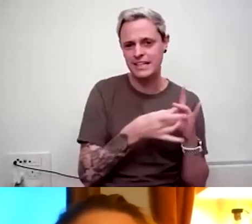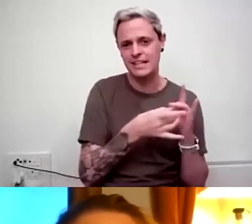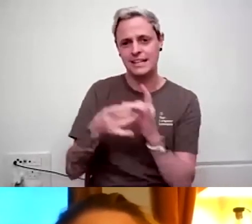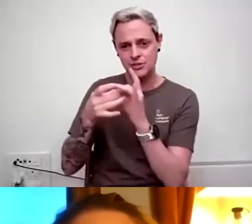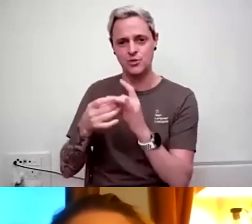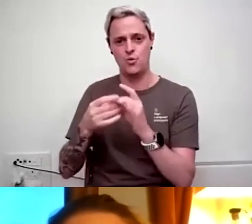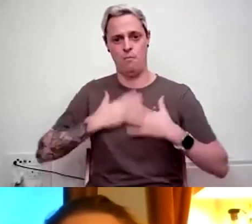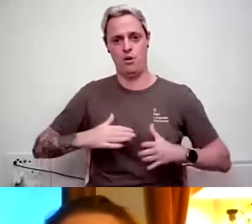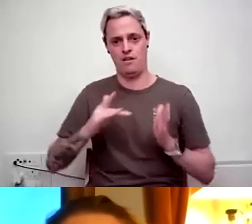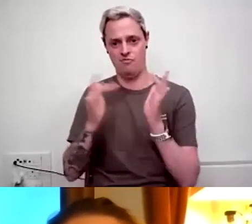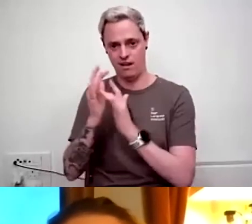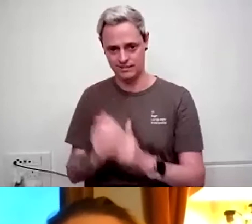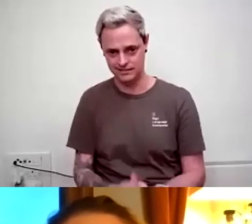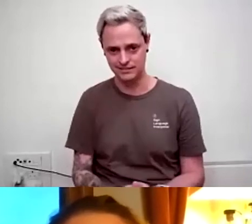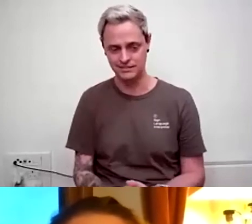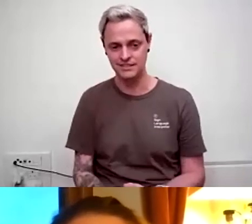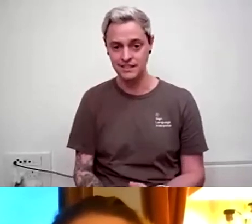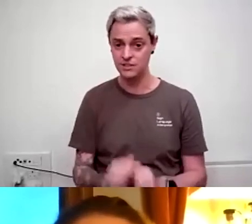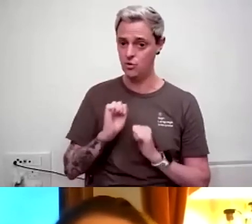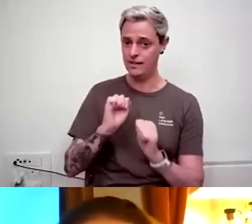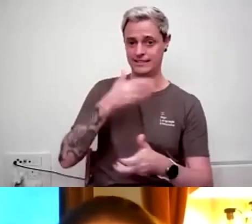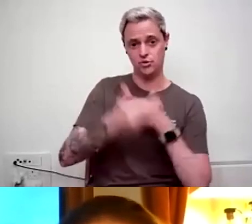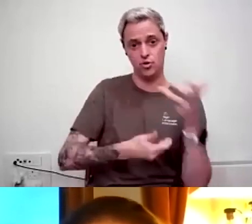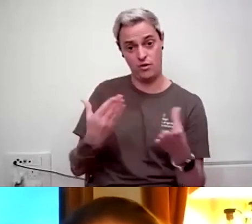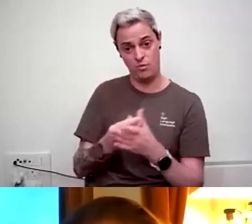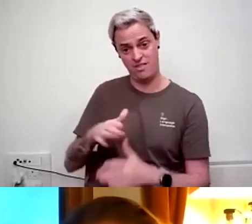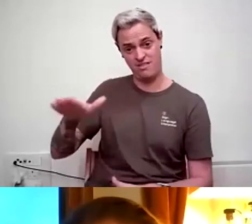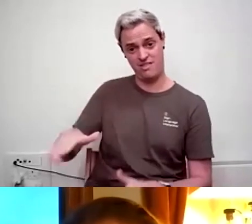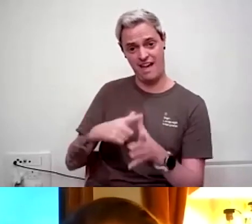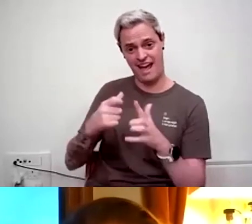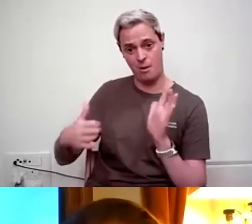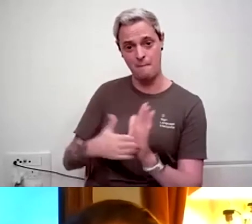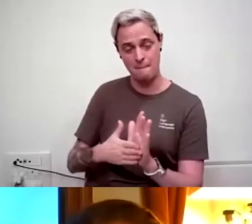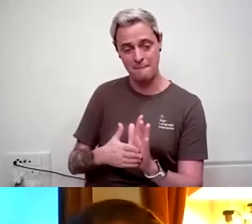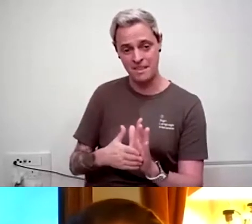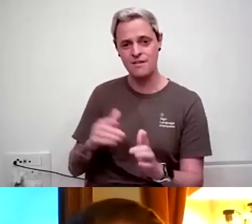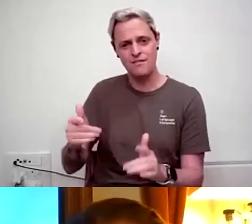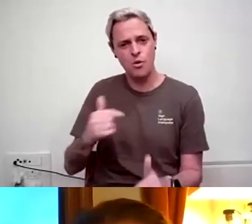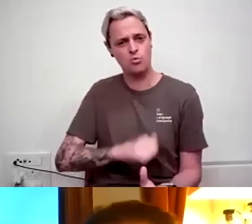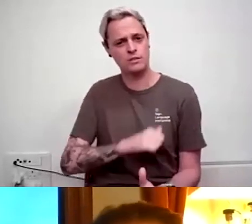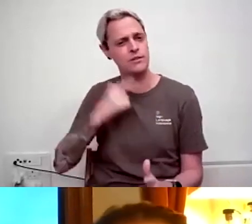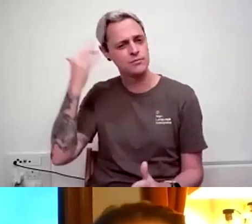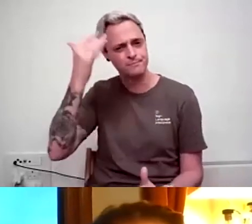In it, he sets his own story with Adam within the historical sweep of Christian thinking about what it means to be human